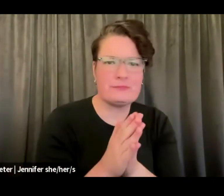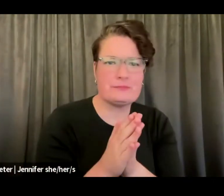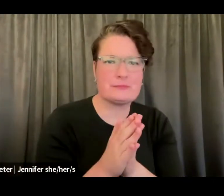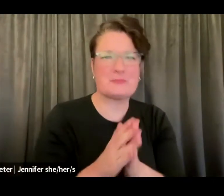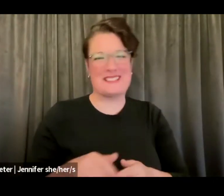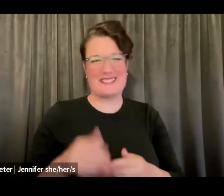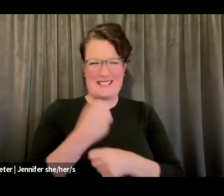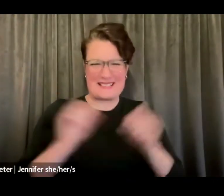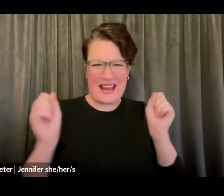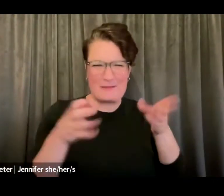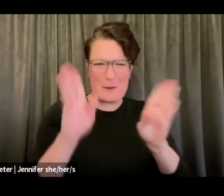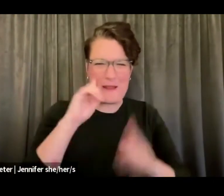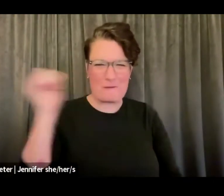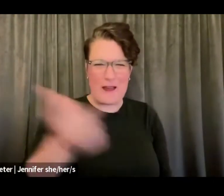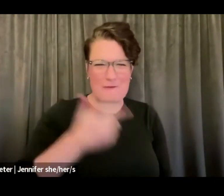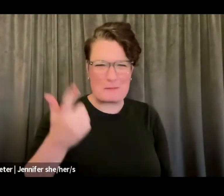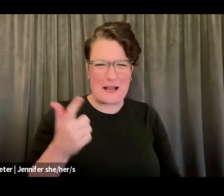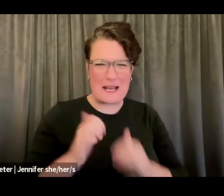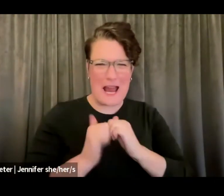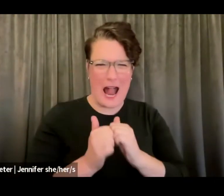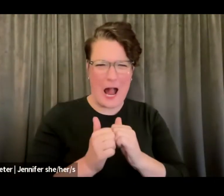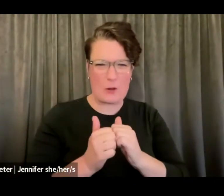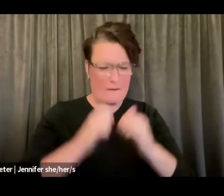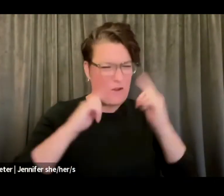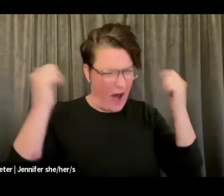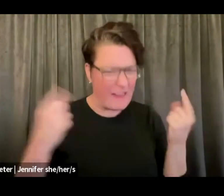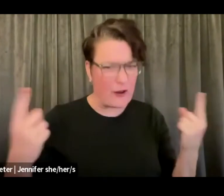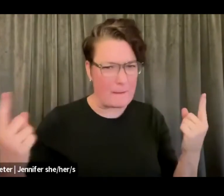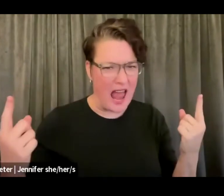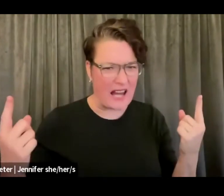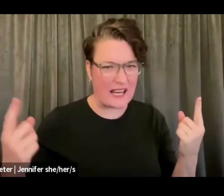happen in a safe way for everybody Rebekah: everybody